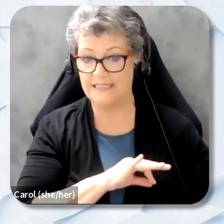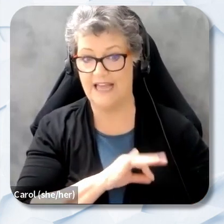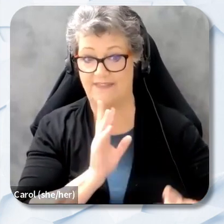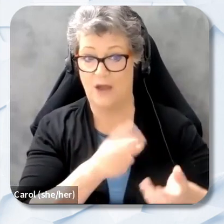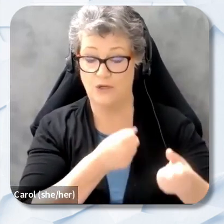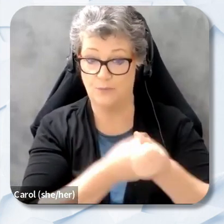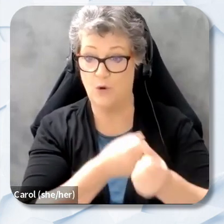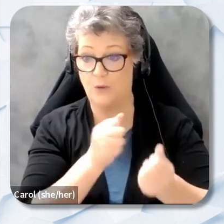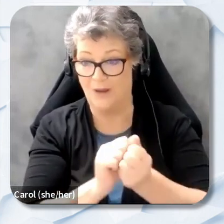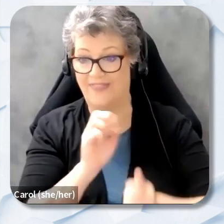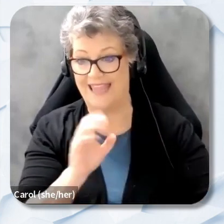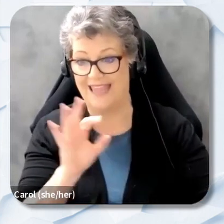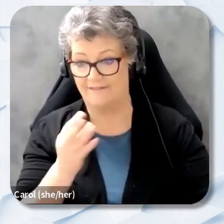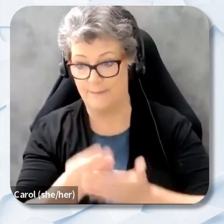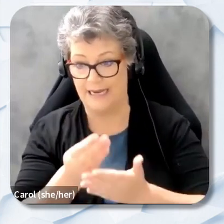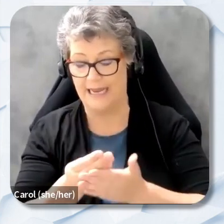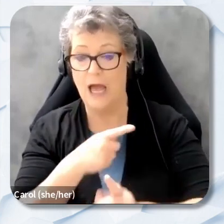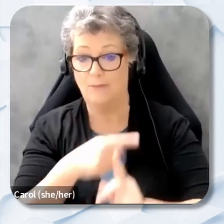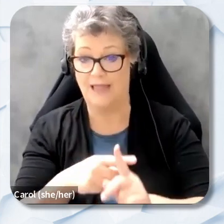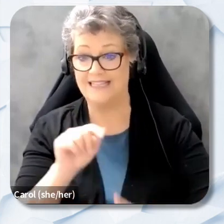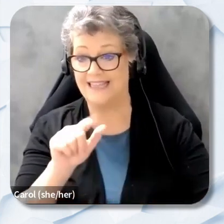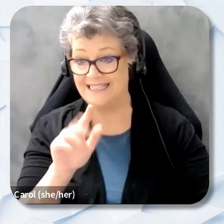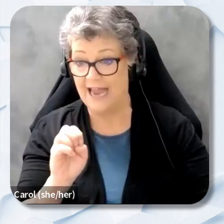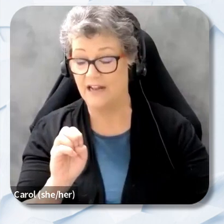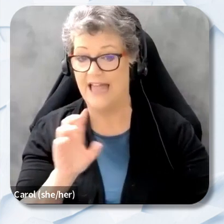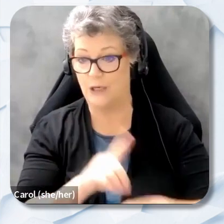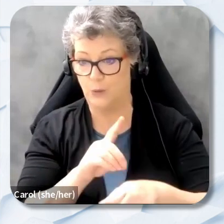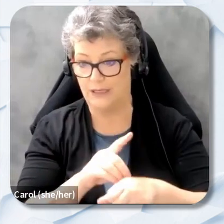with EEF, as well as the titles and basic duties.